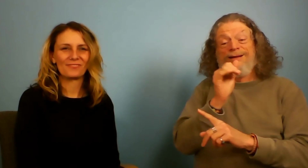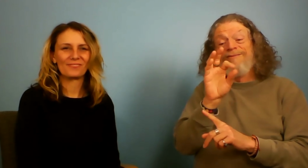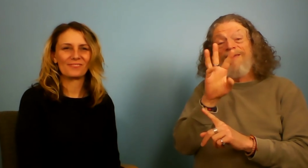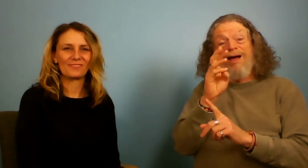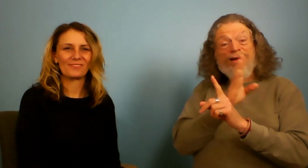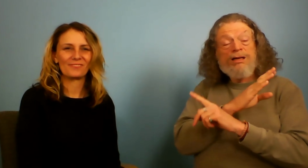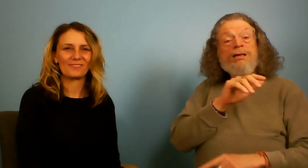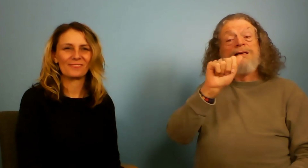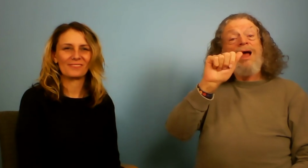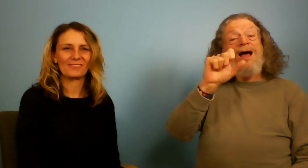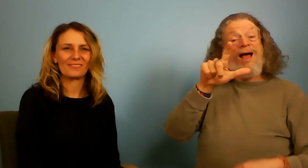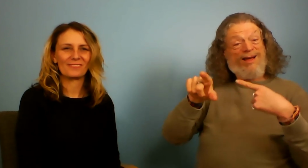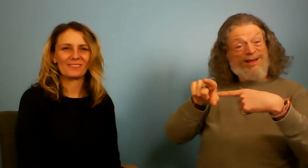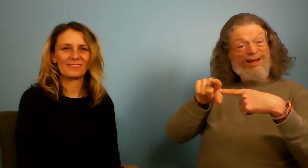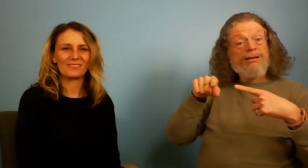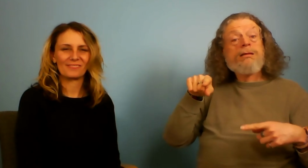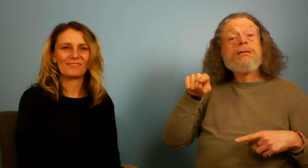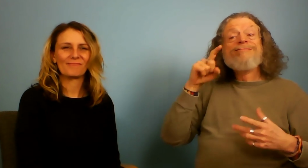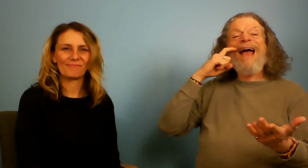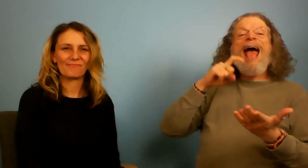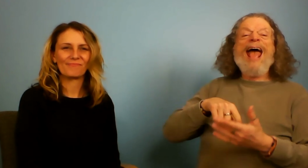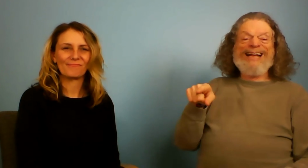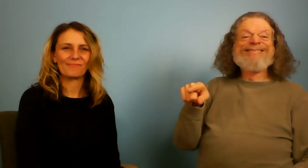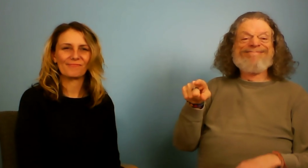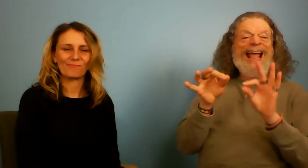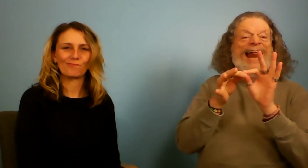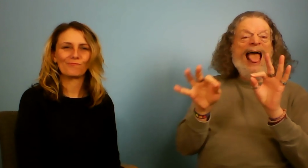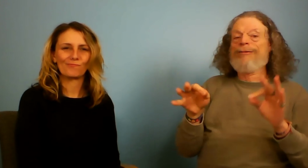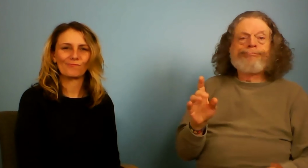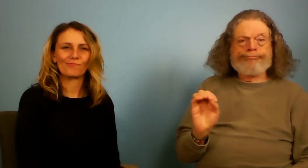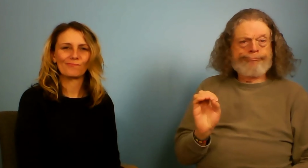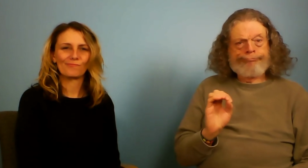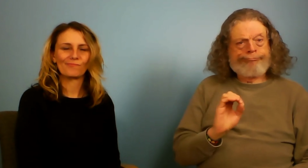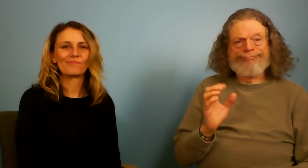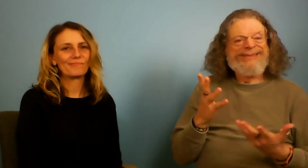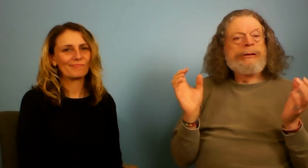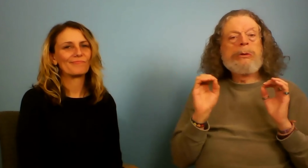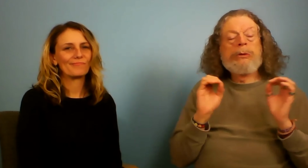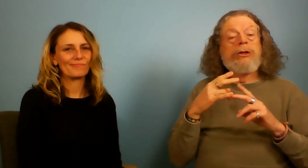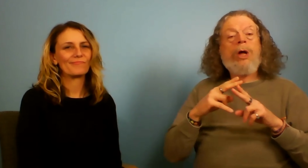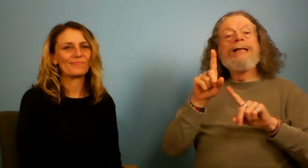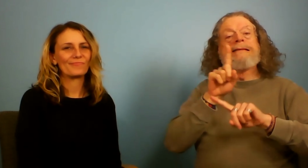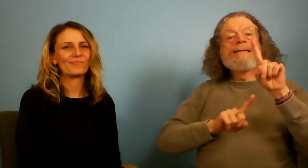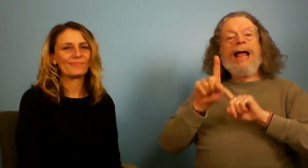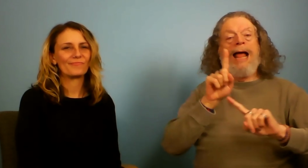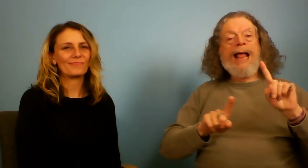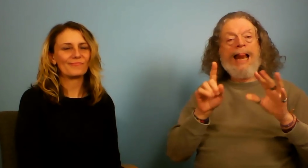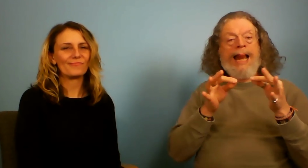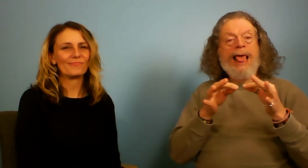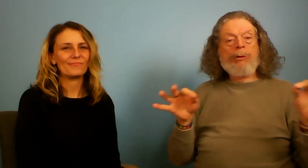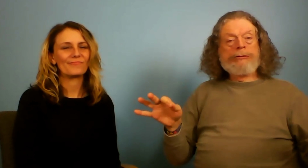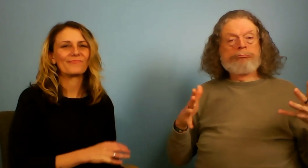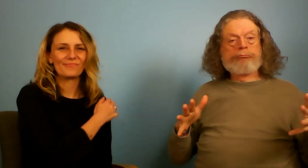Now ASL... it was just called sign language- that was it. And when they taught signing classes,